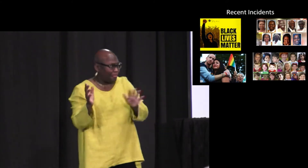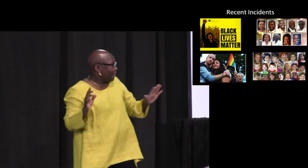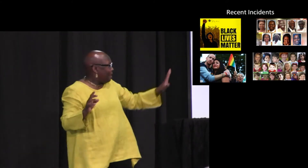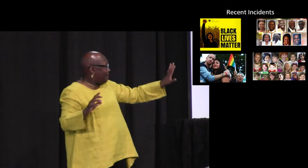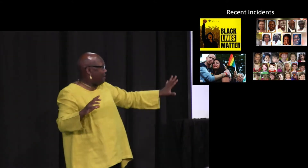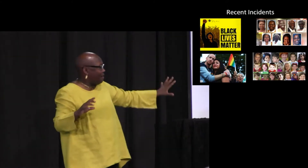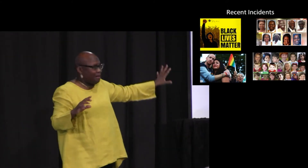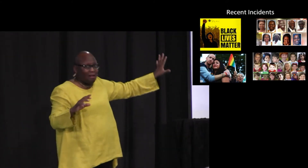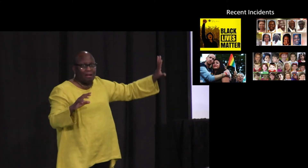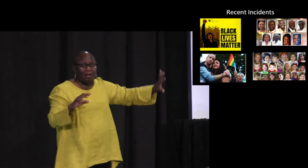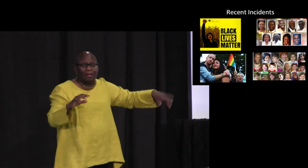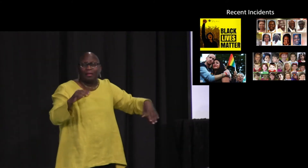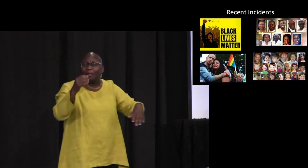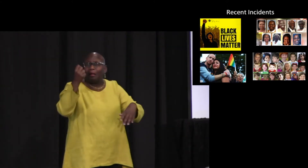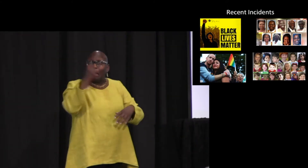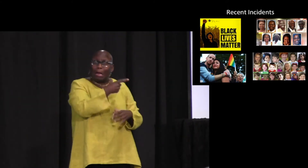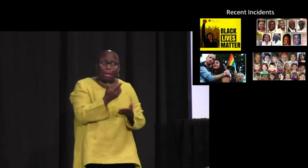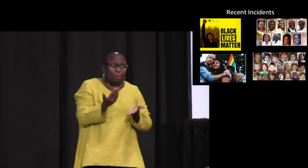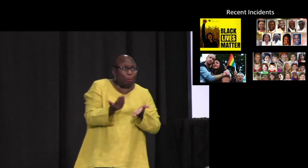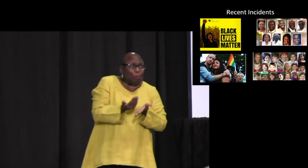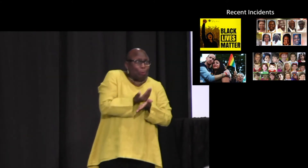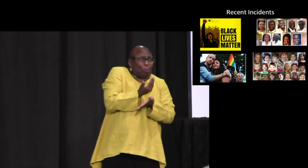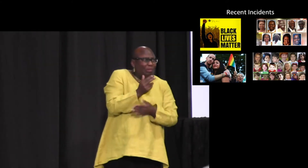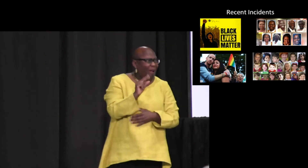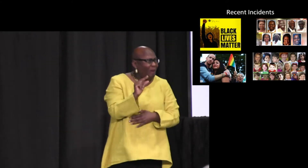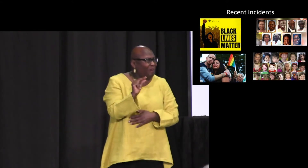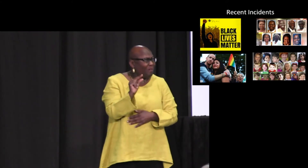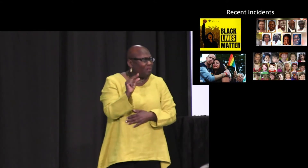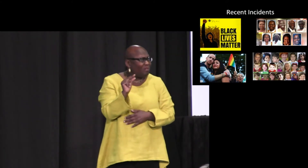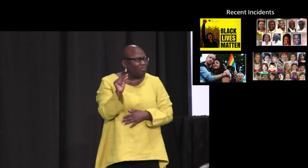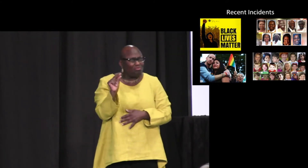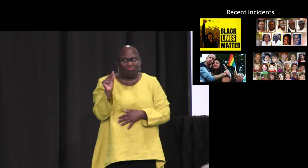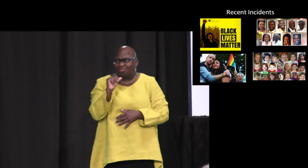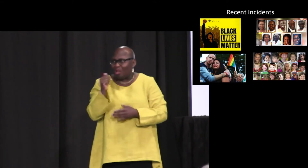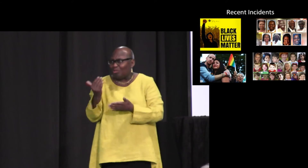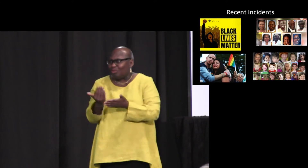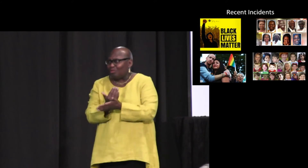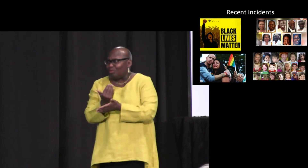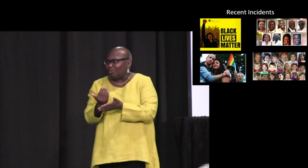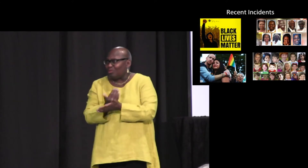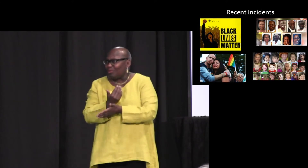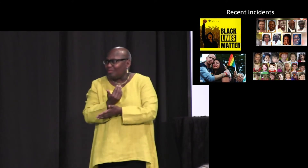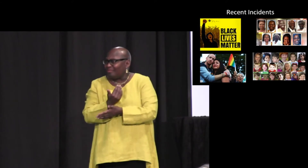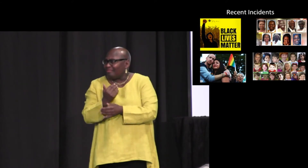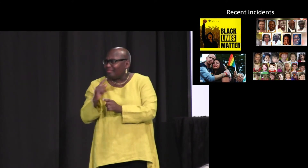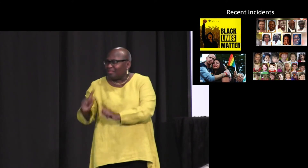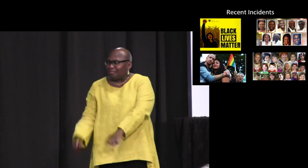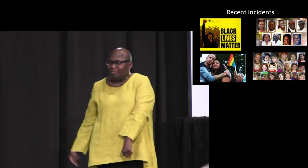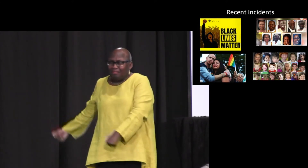the shooting at the Pulse nightclub in Orlando, Florida,